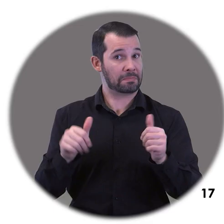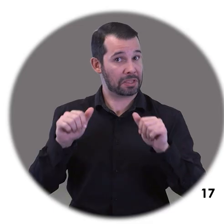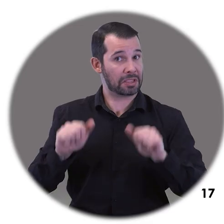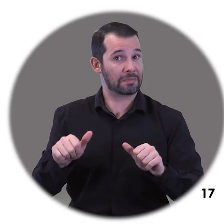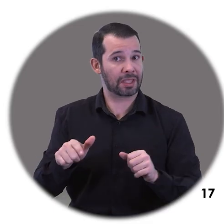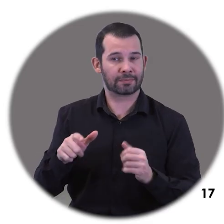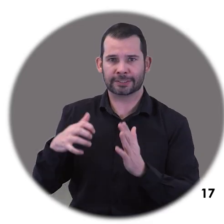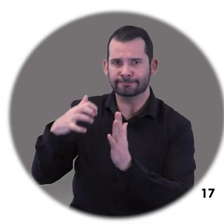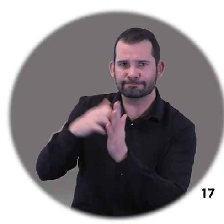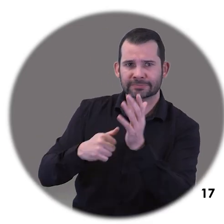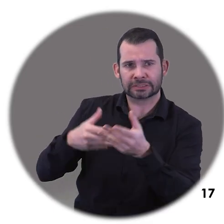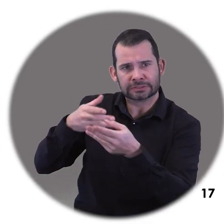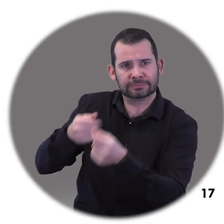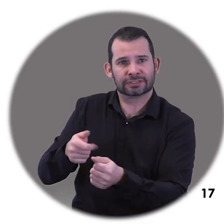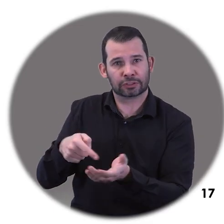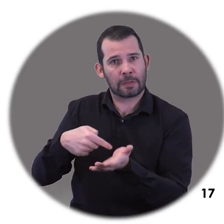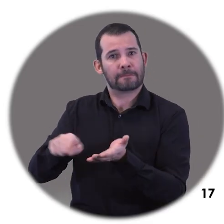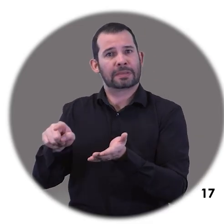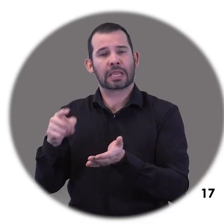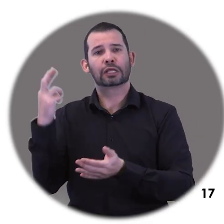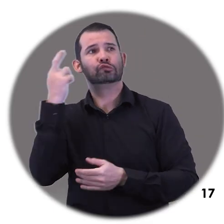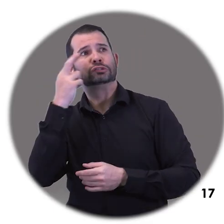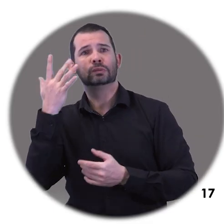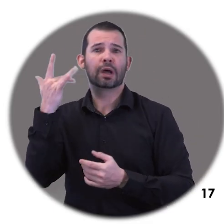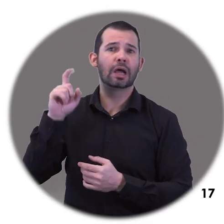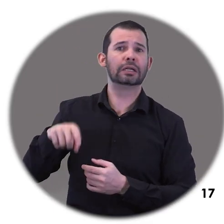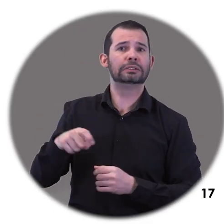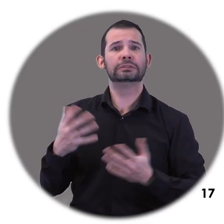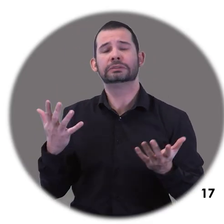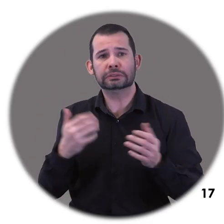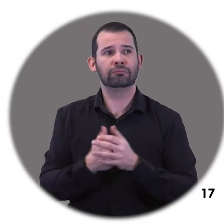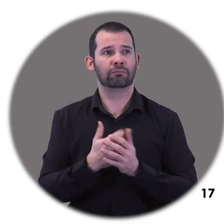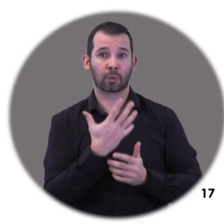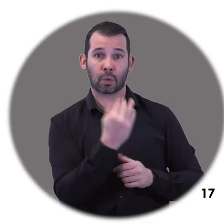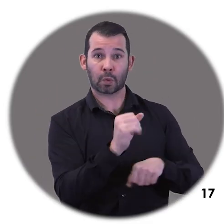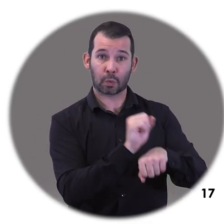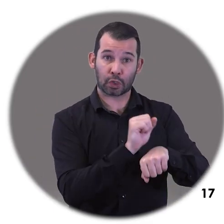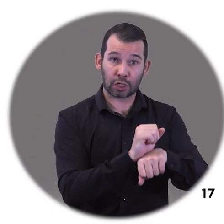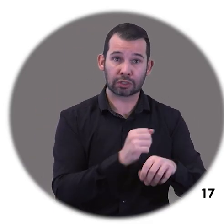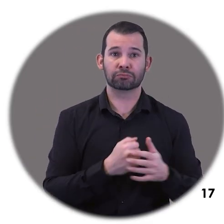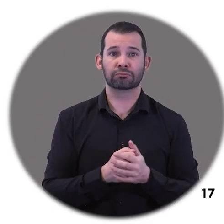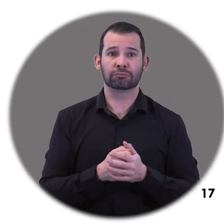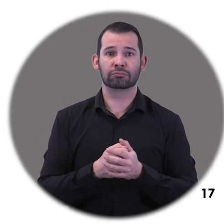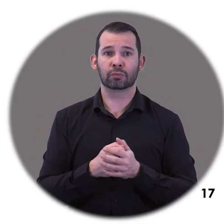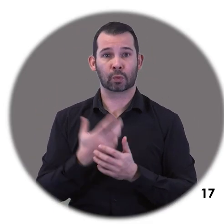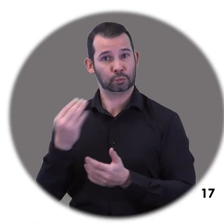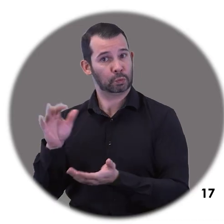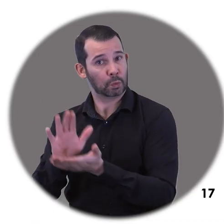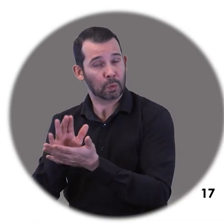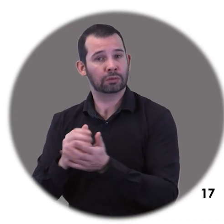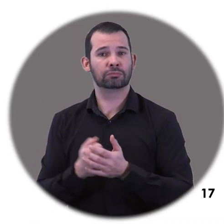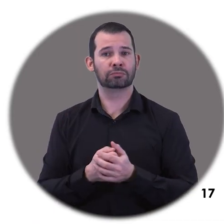You may be able to deduct expenses you paid so that you could: work; go to school;